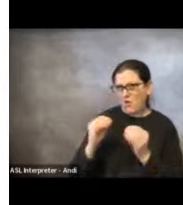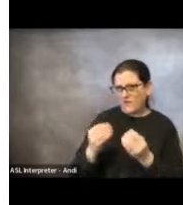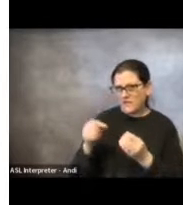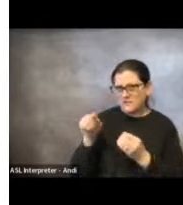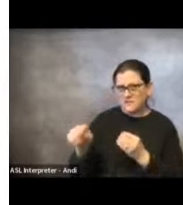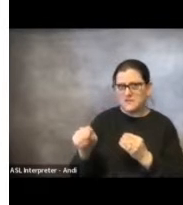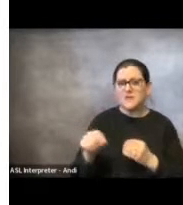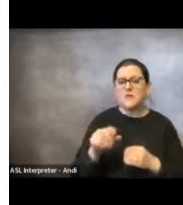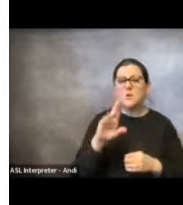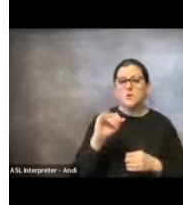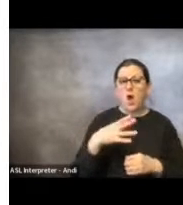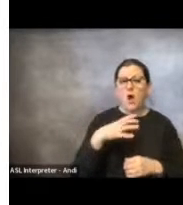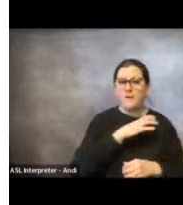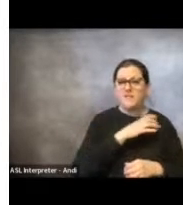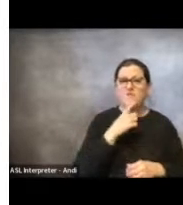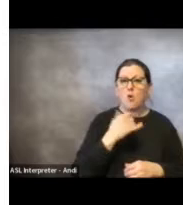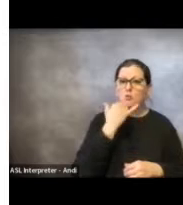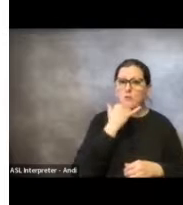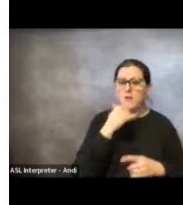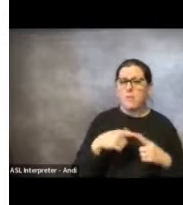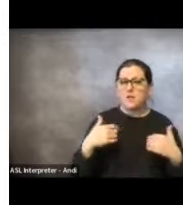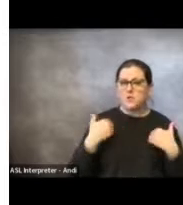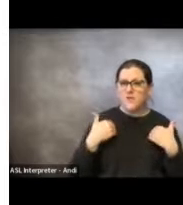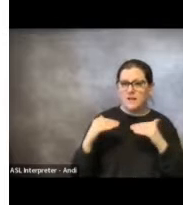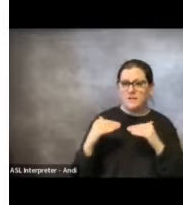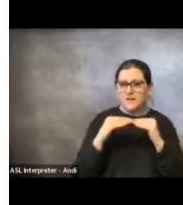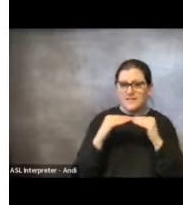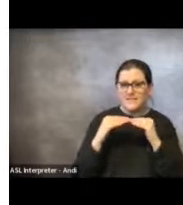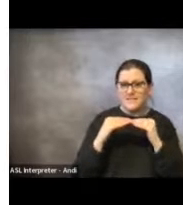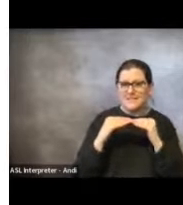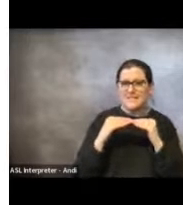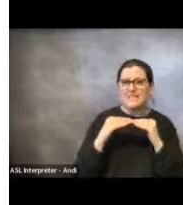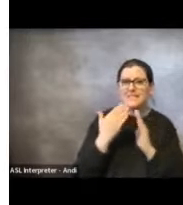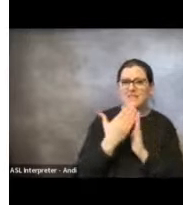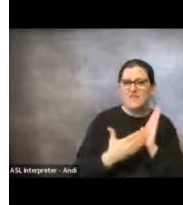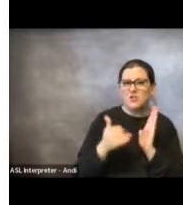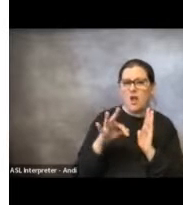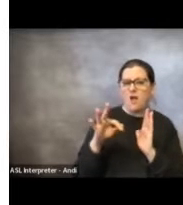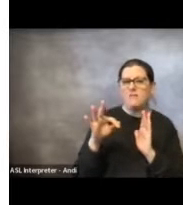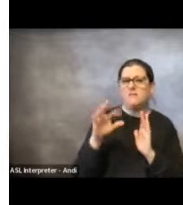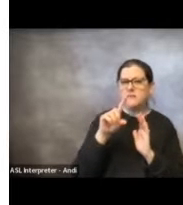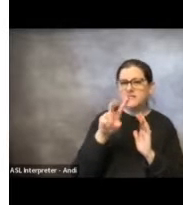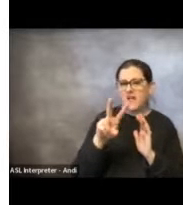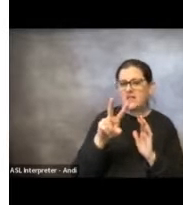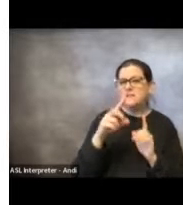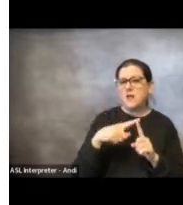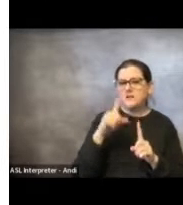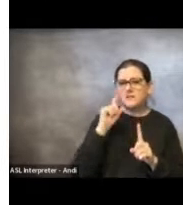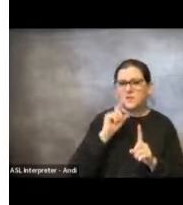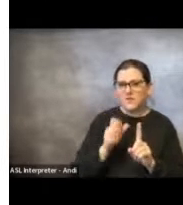Commission on Criminal and Juvenile Justice, Division of Domestic and Sexual Violence. They have, we have a